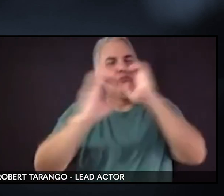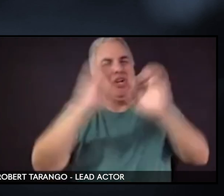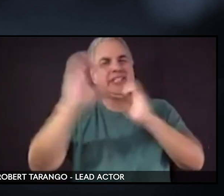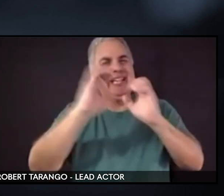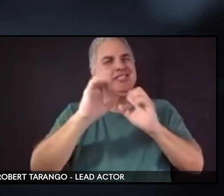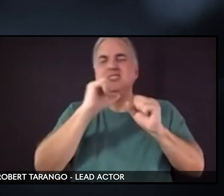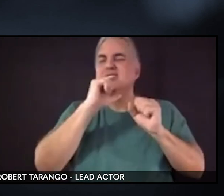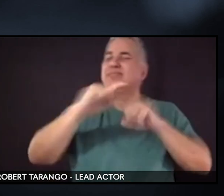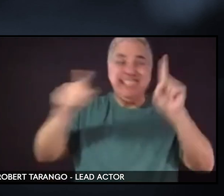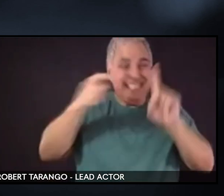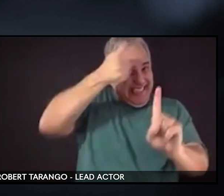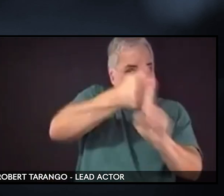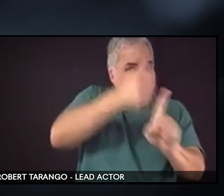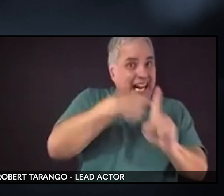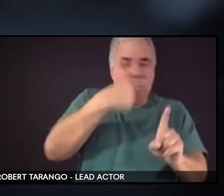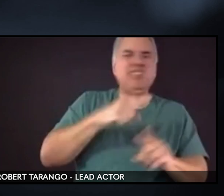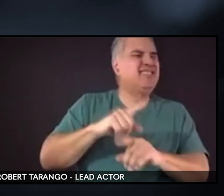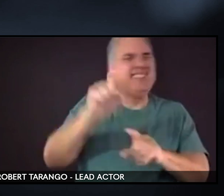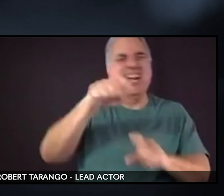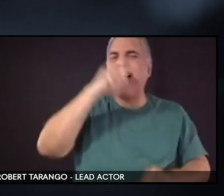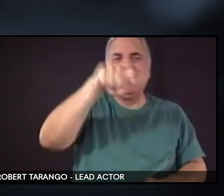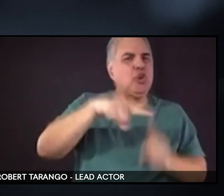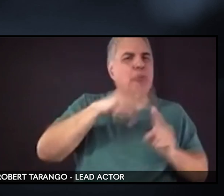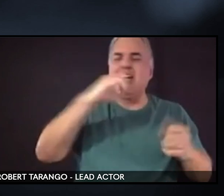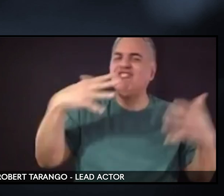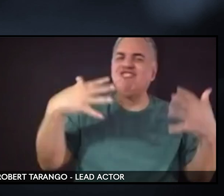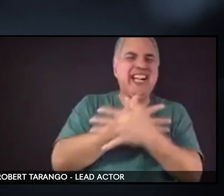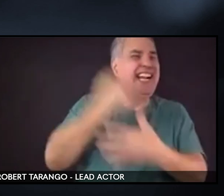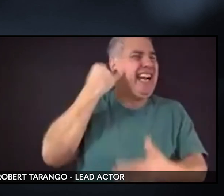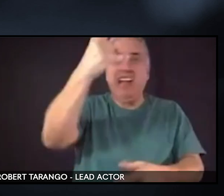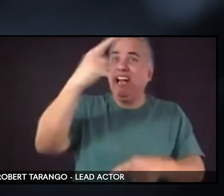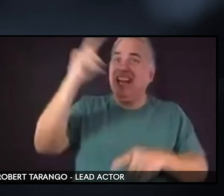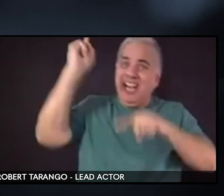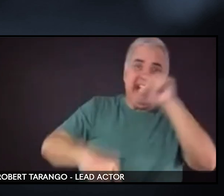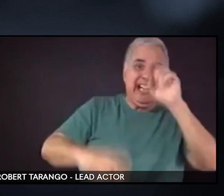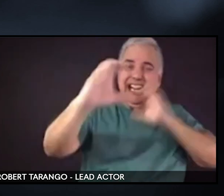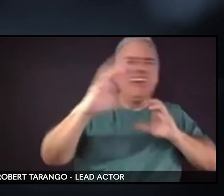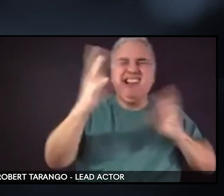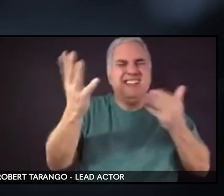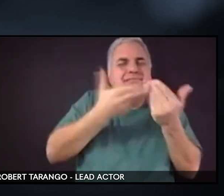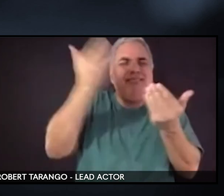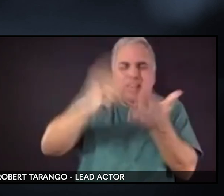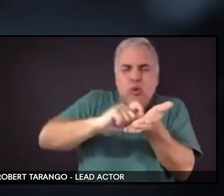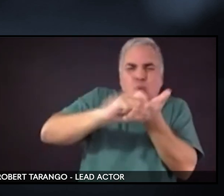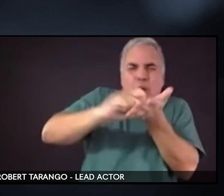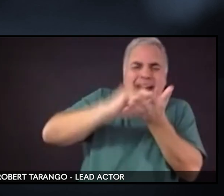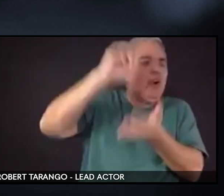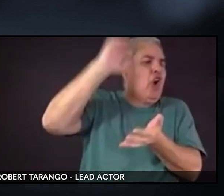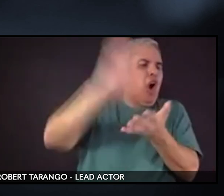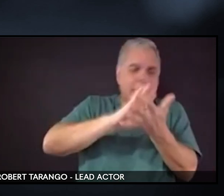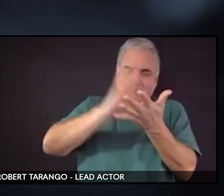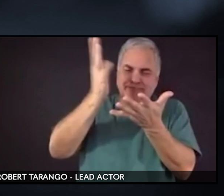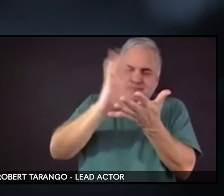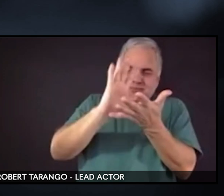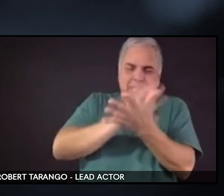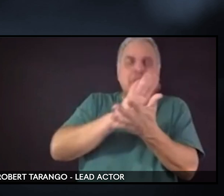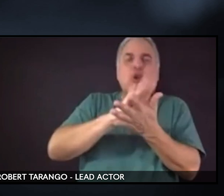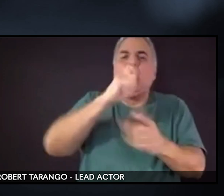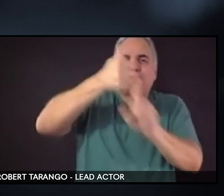prepare for their futures so they can regain their independence." And it doesn't have to be frightening and people don't have to think that I can't,